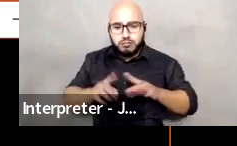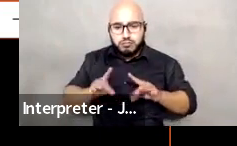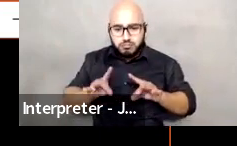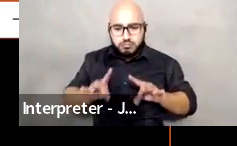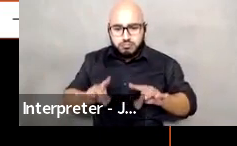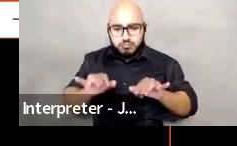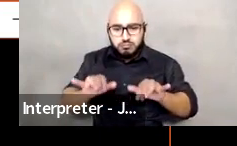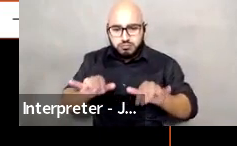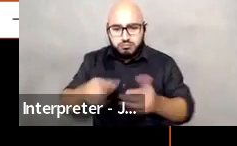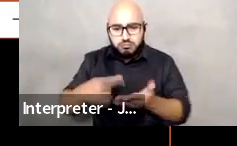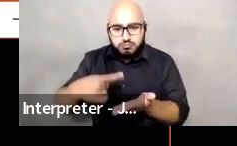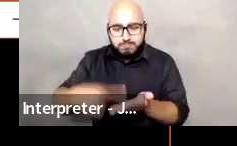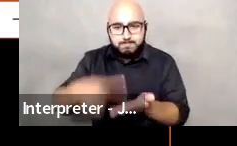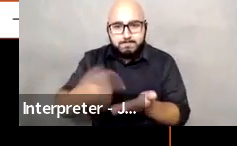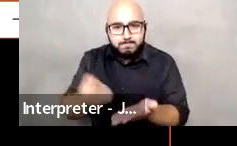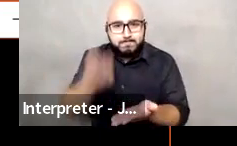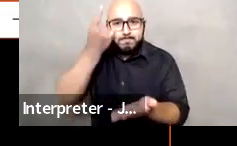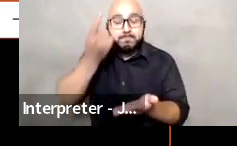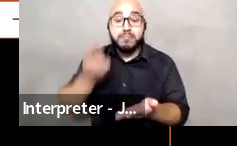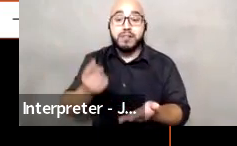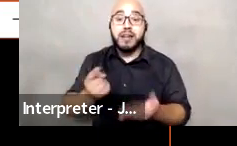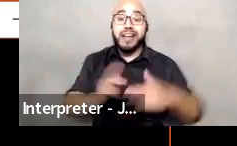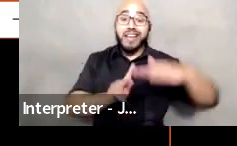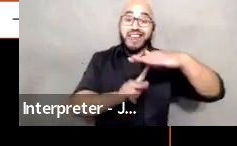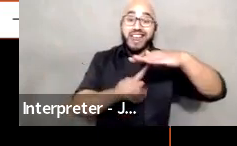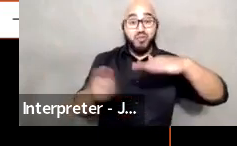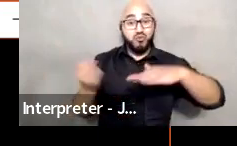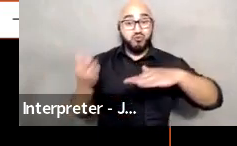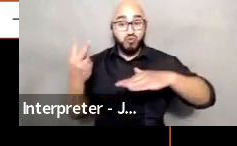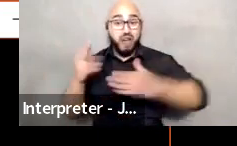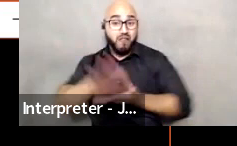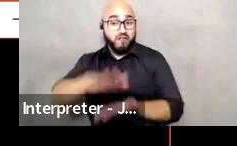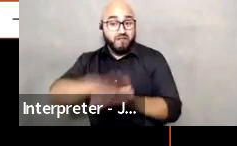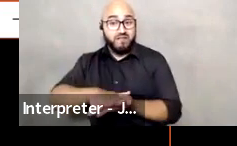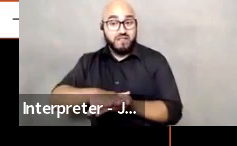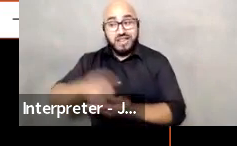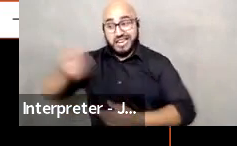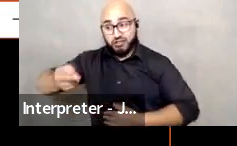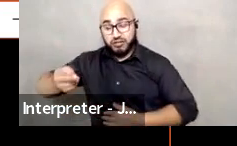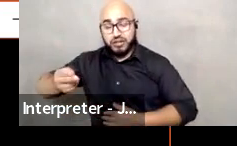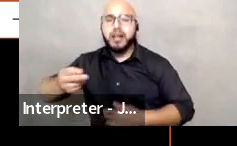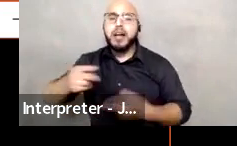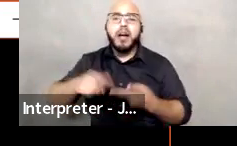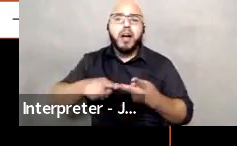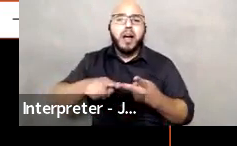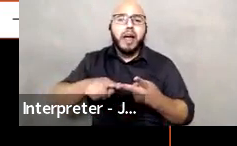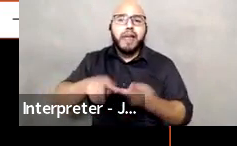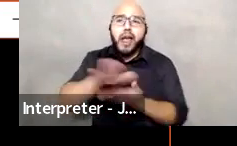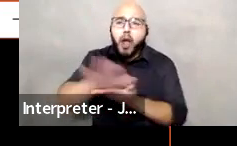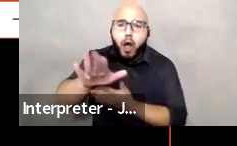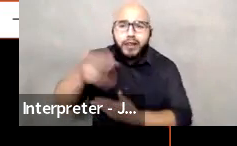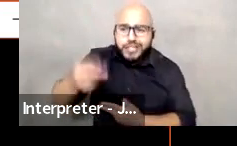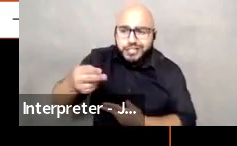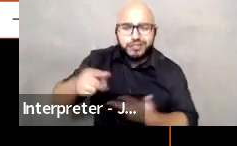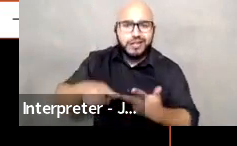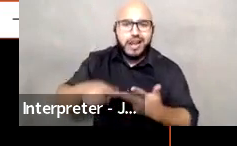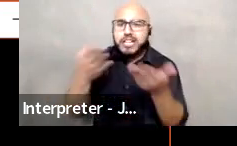In K-through-12. History. But also in college history and in general. Popular understandings of what history.